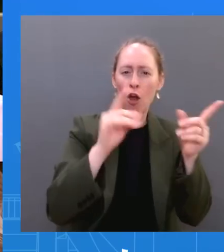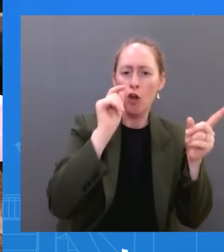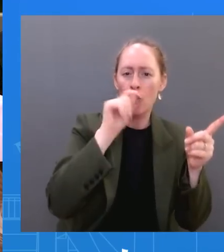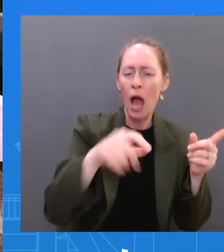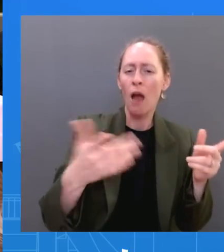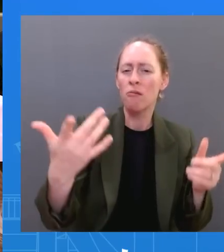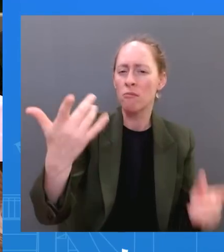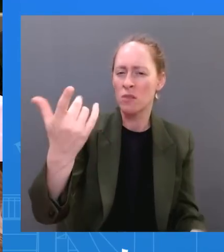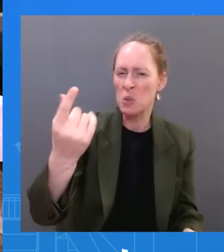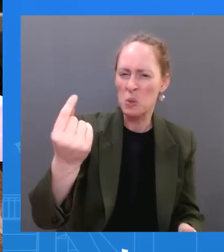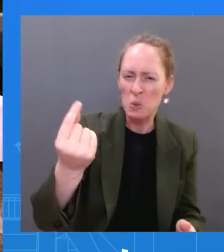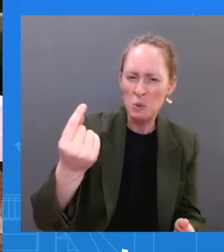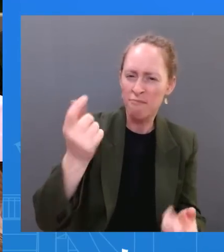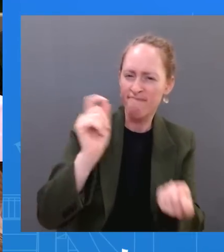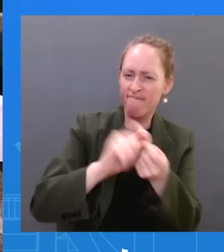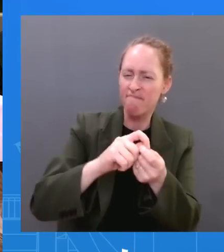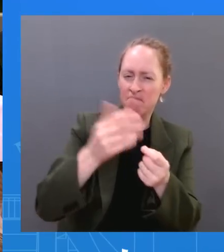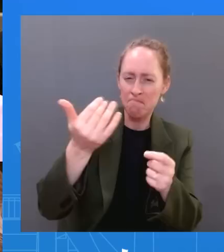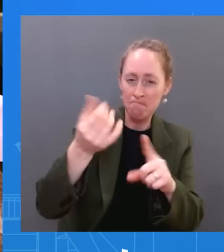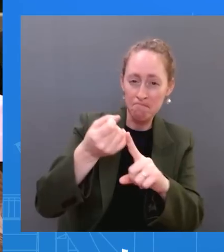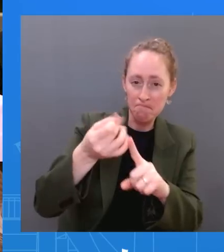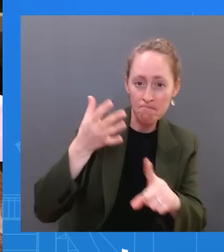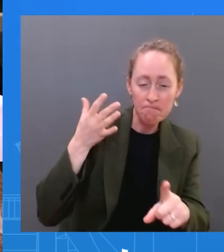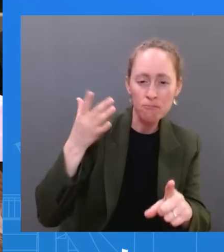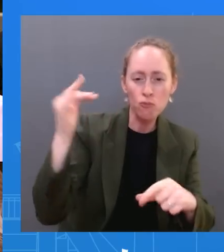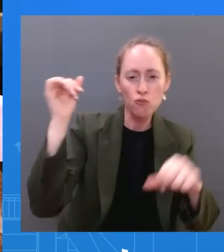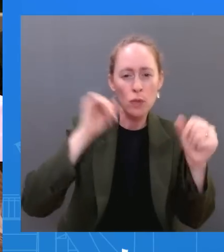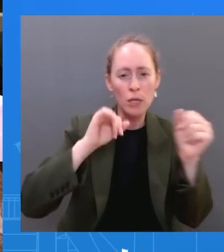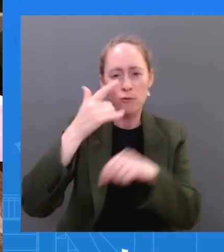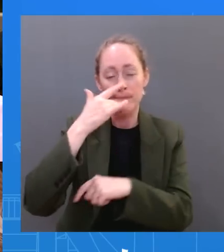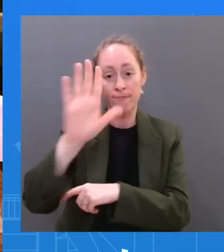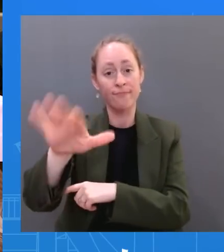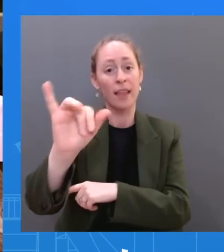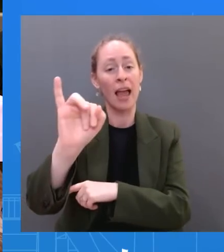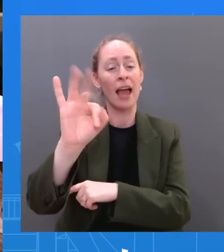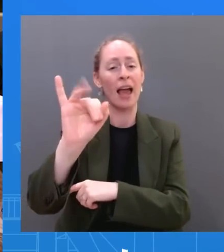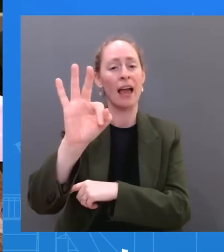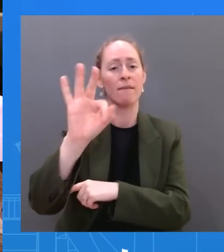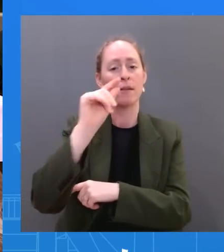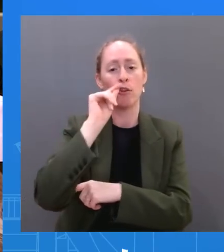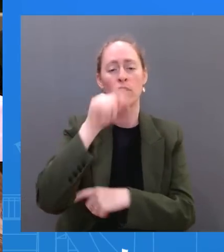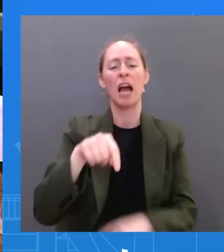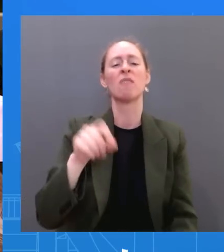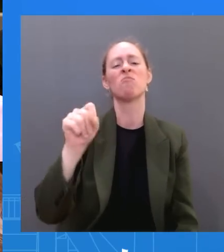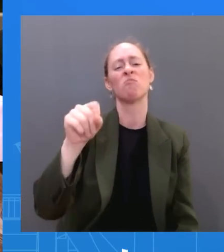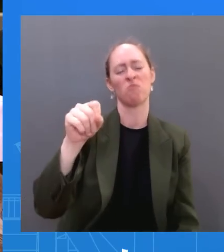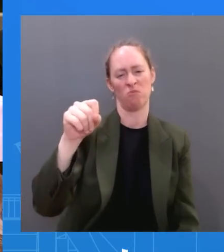"kilometer by kilometer, inch by inch," the land that has been taken by Russia, will the United States have their back?